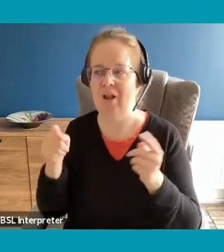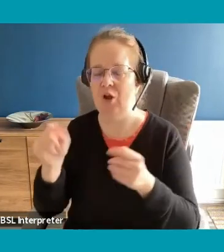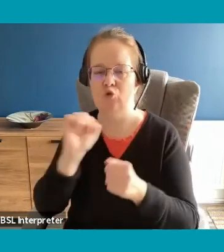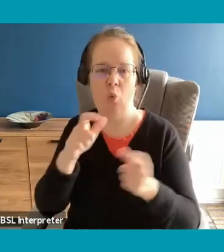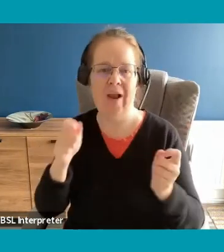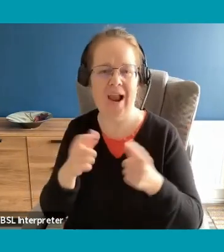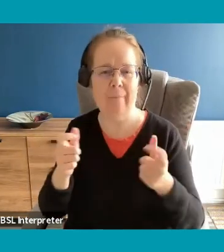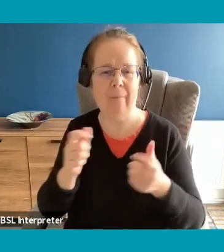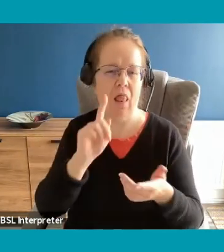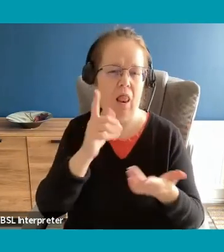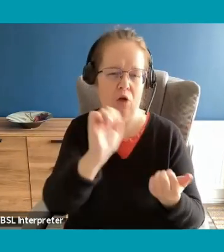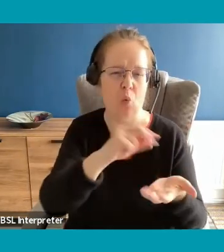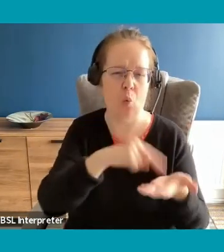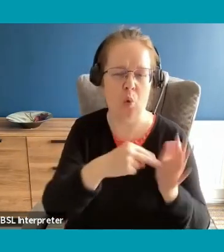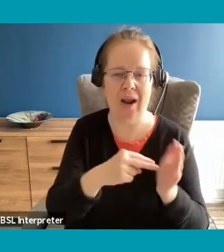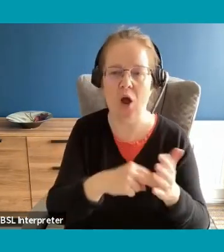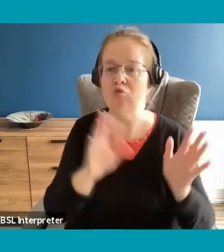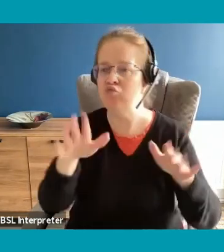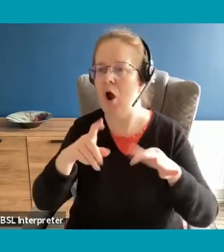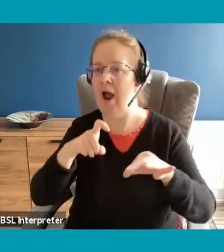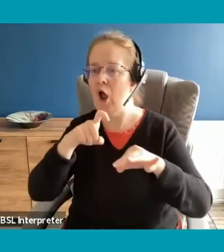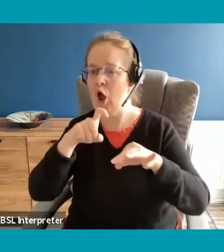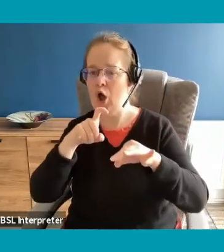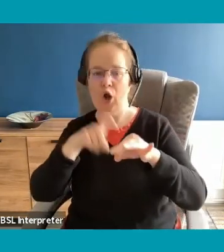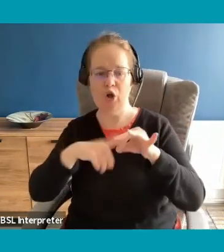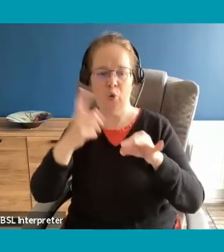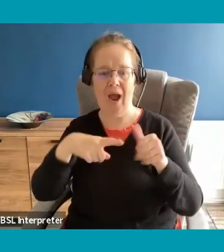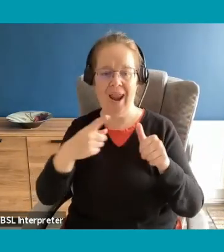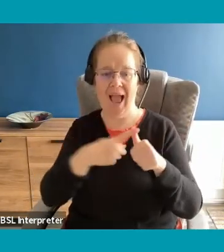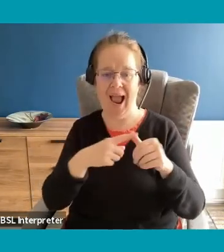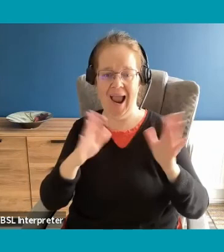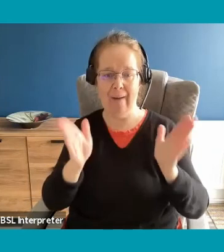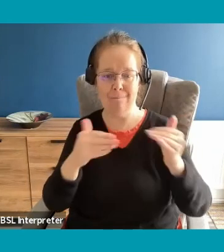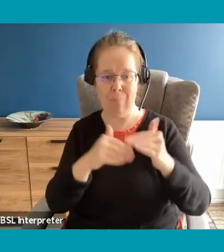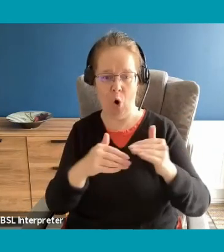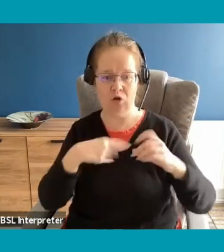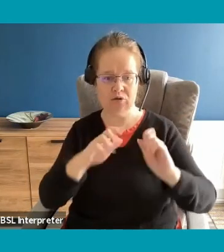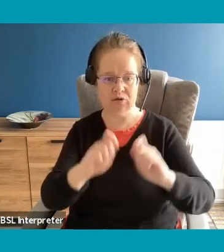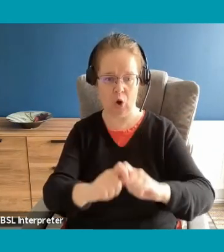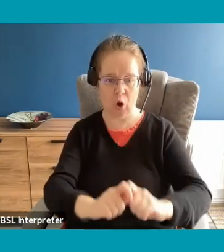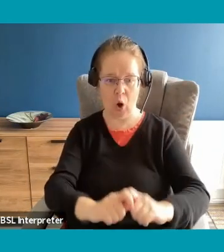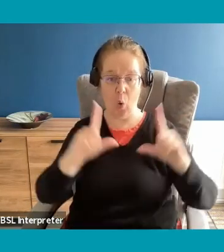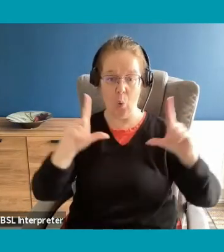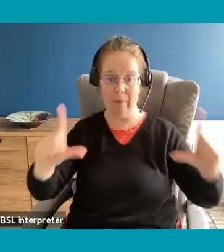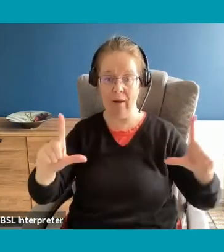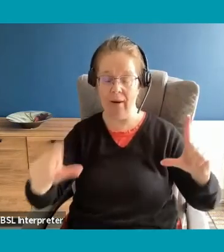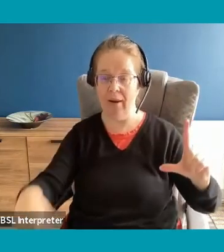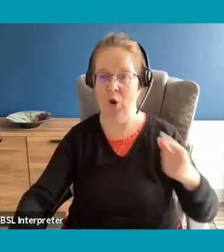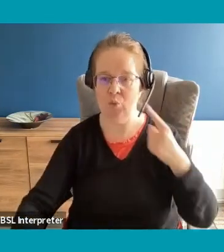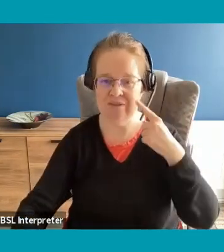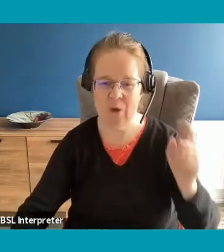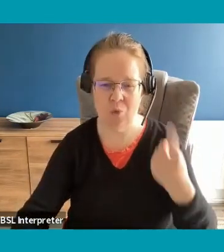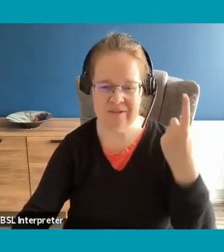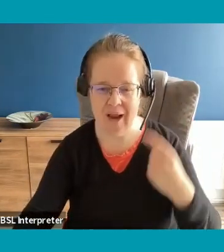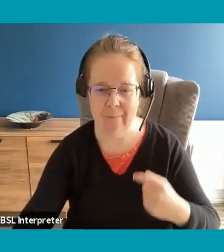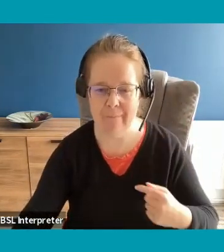OK, we're going to open up the Q&A box, so let's see what's happening, Rele Let's open up the Q&A box and